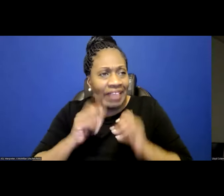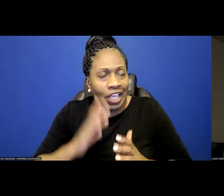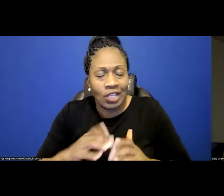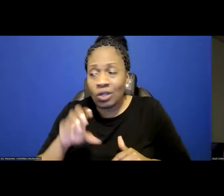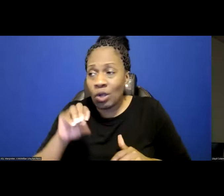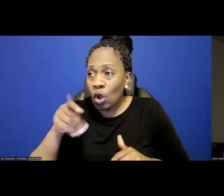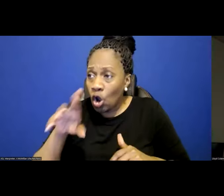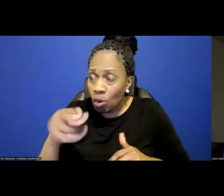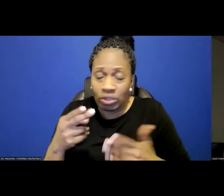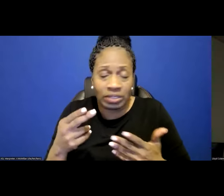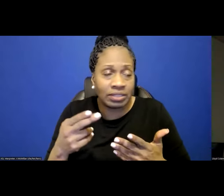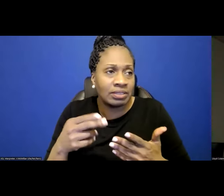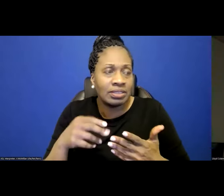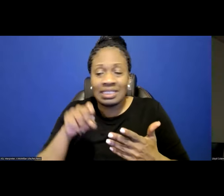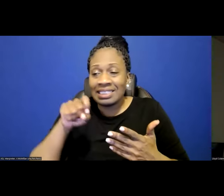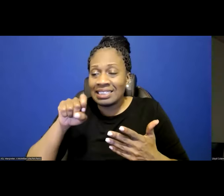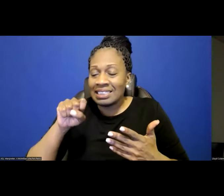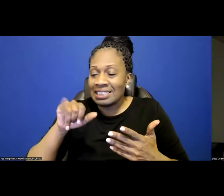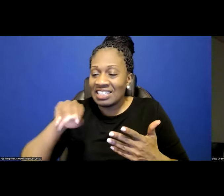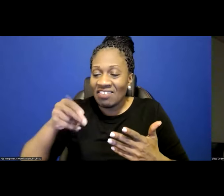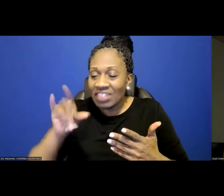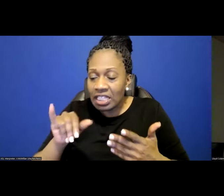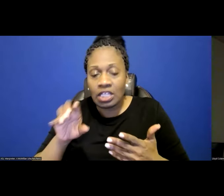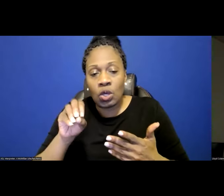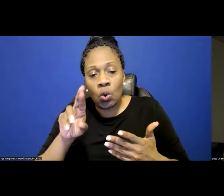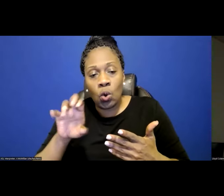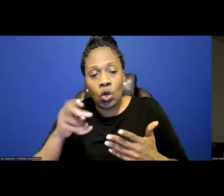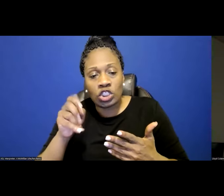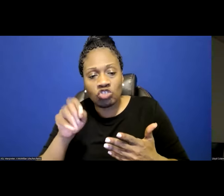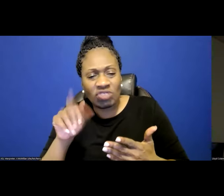or as a symphony orchestra. So I think there's something there